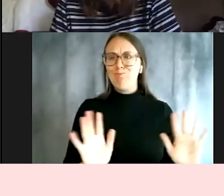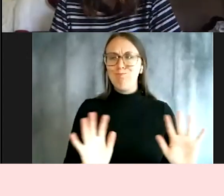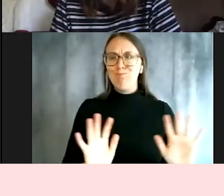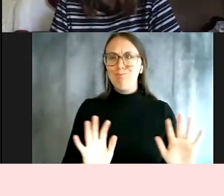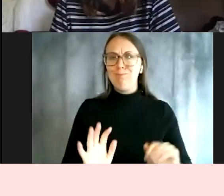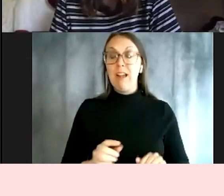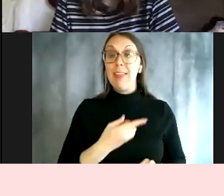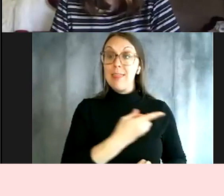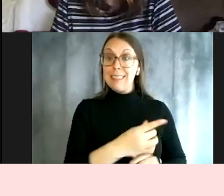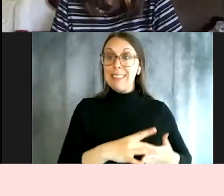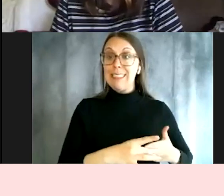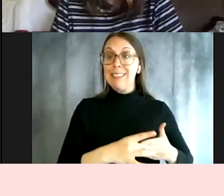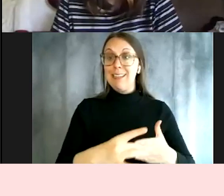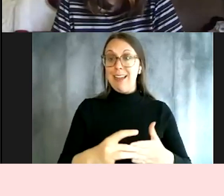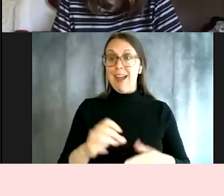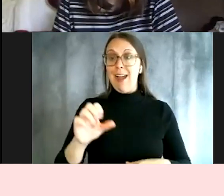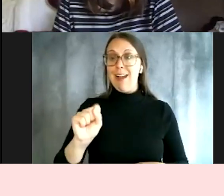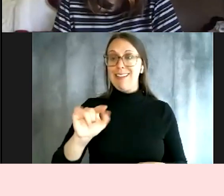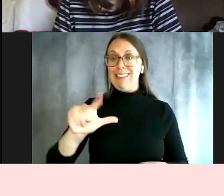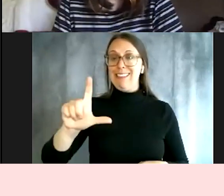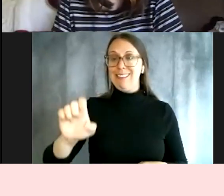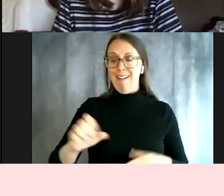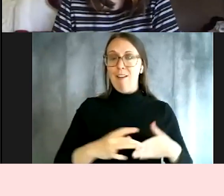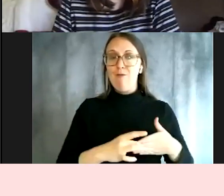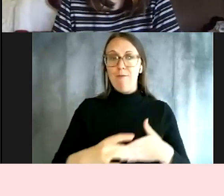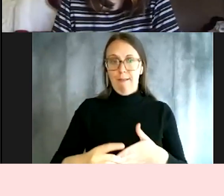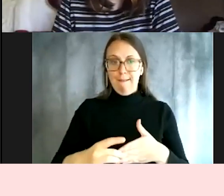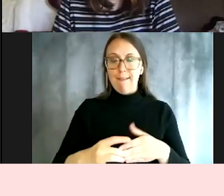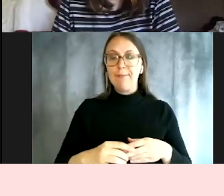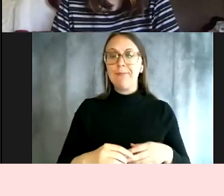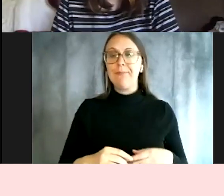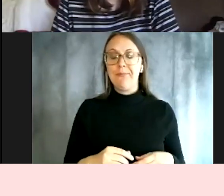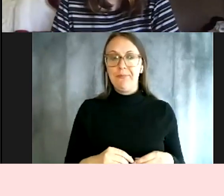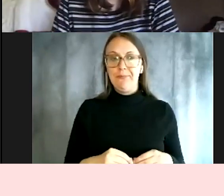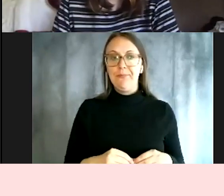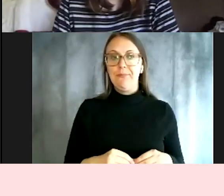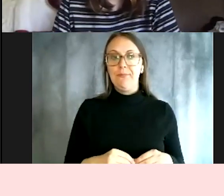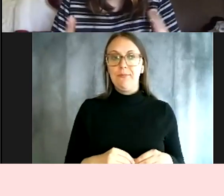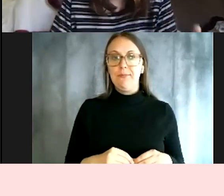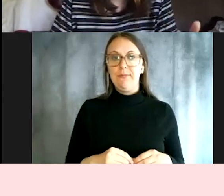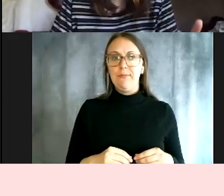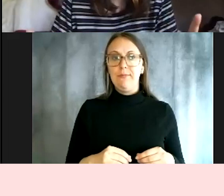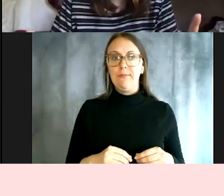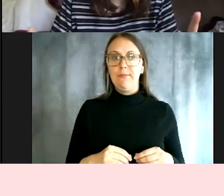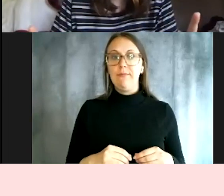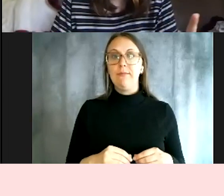that I created for that same class enrollment project, it includes all of the assets that